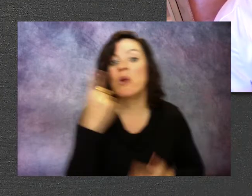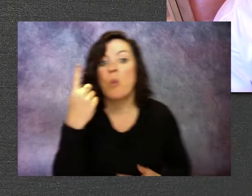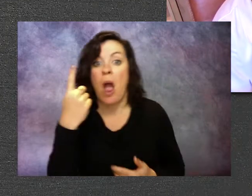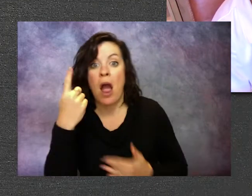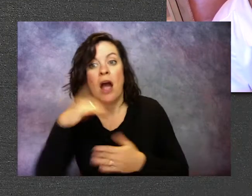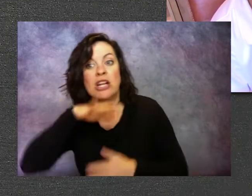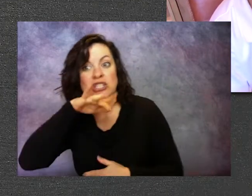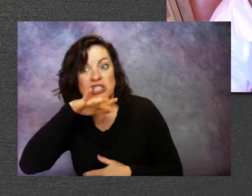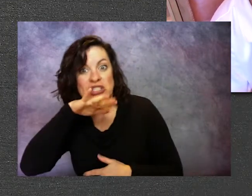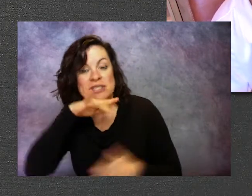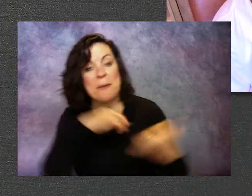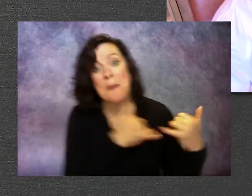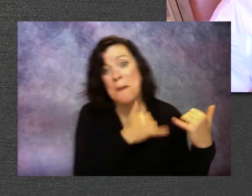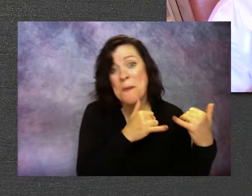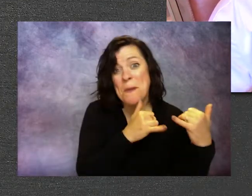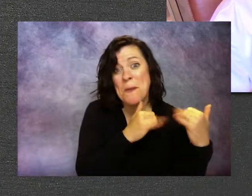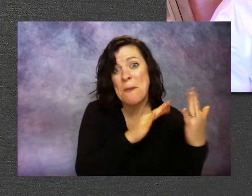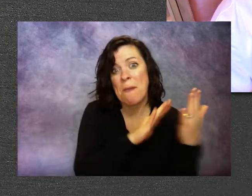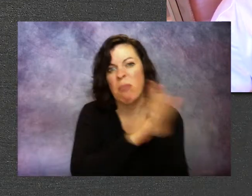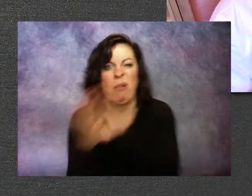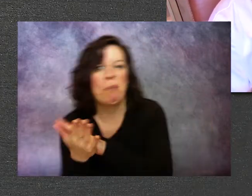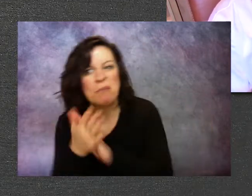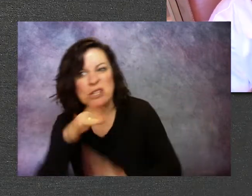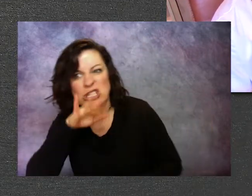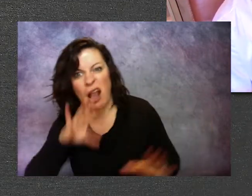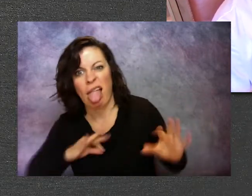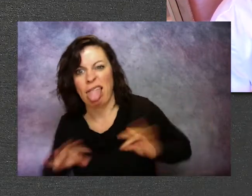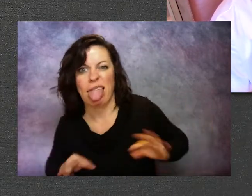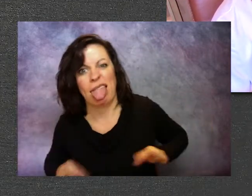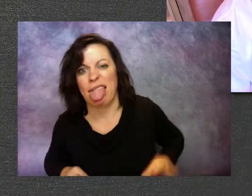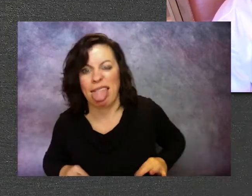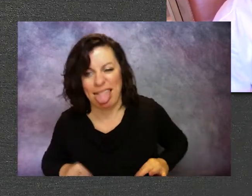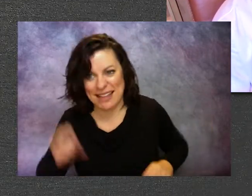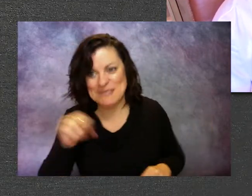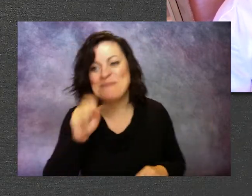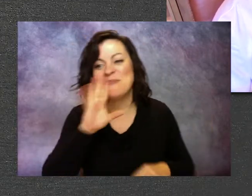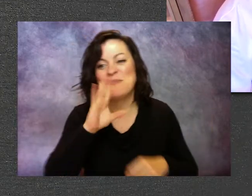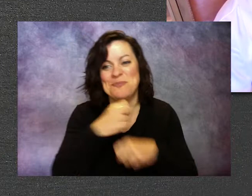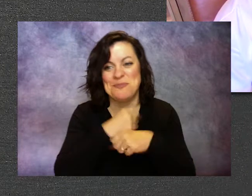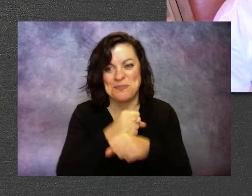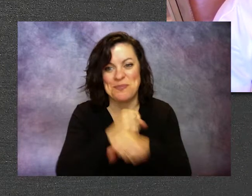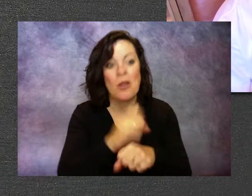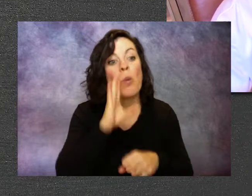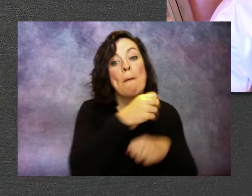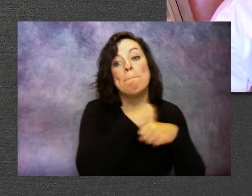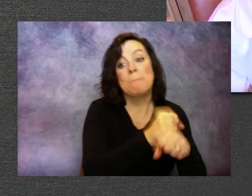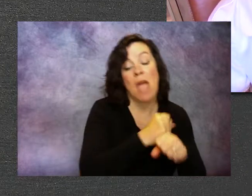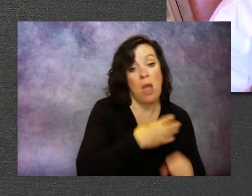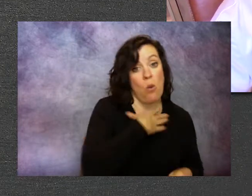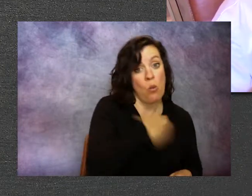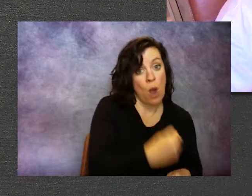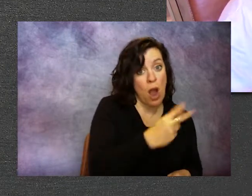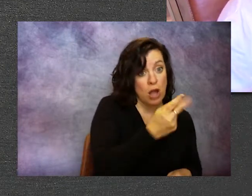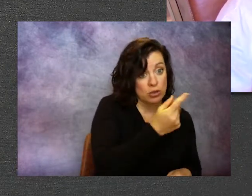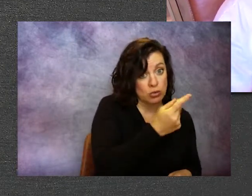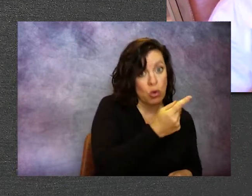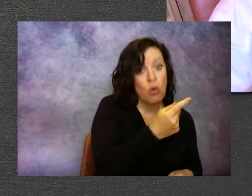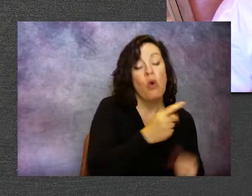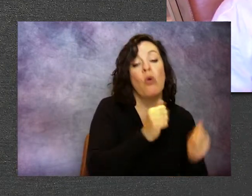If we flip the puppet around, look what happens to Harry, right? Yeah. He goes from a white dog with black spots to a black dog with white spots, just like in the story.